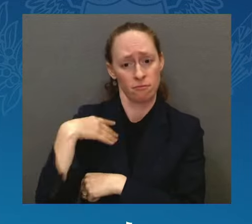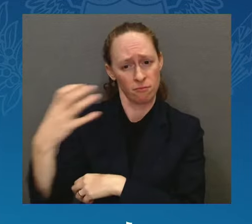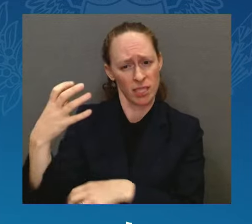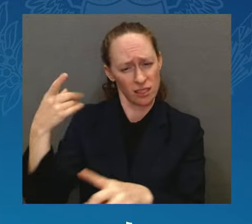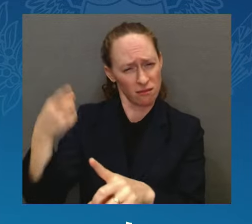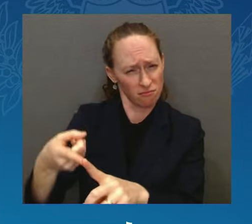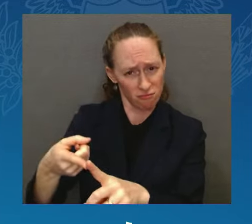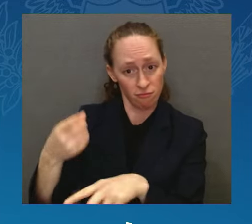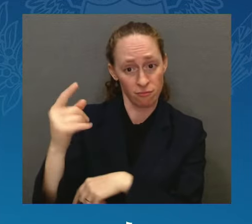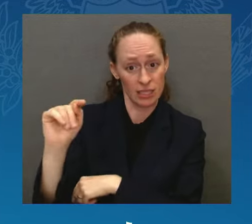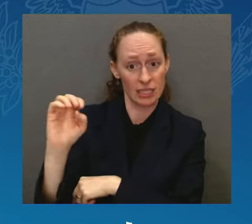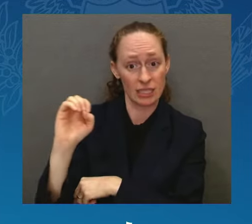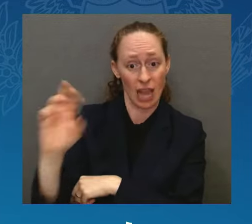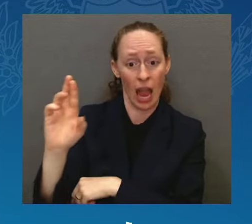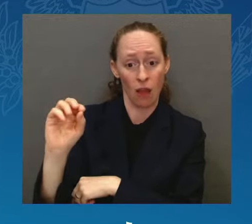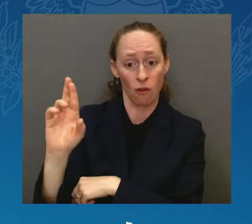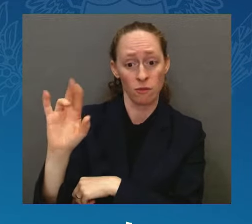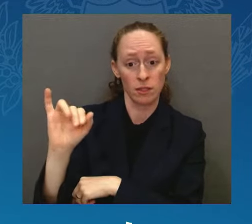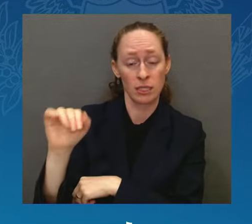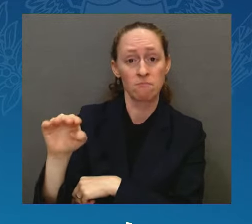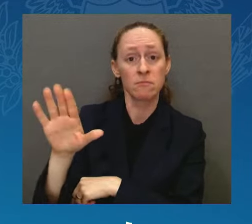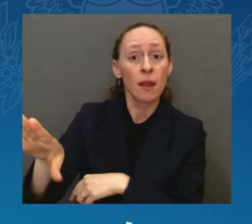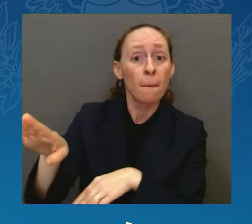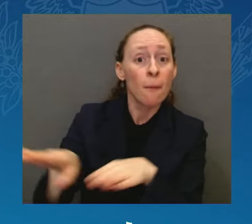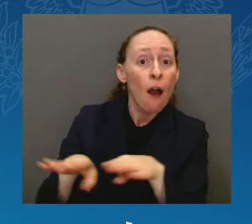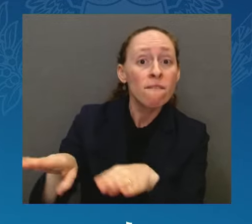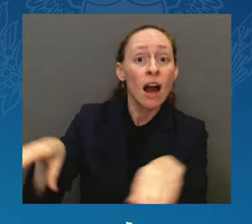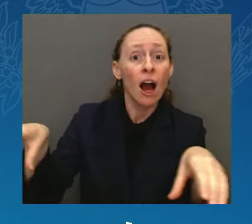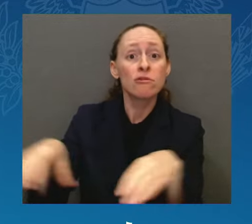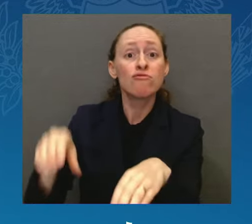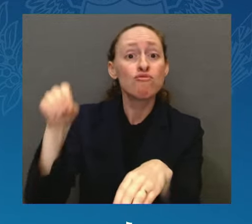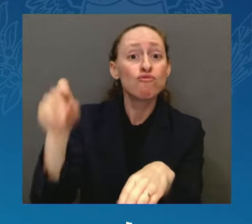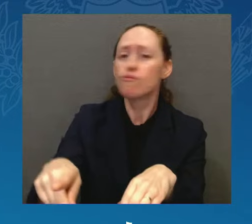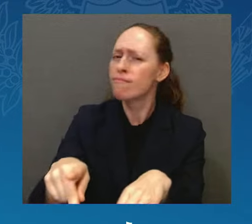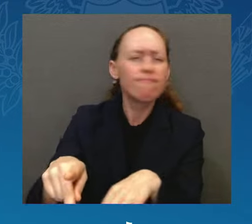And as I said yesterday, Israelis and Palestinians